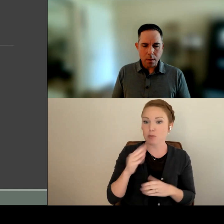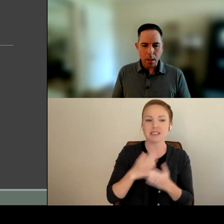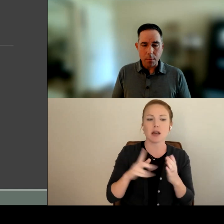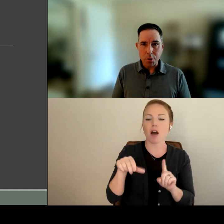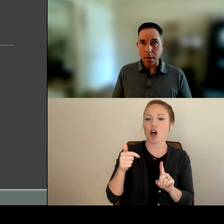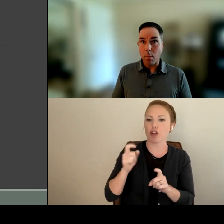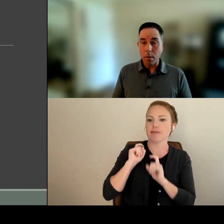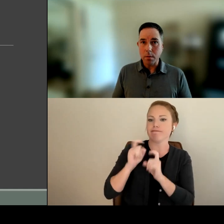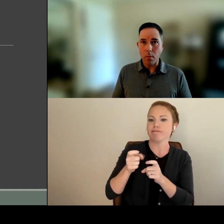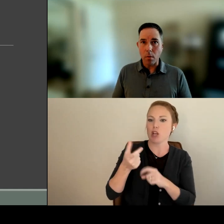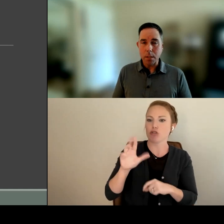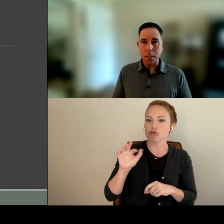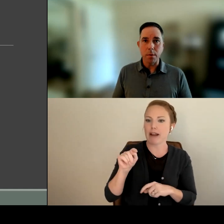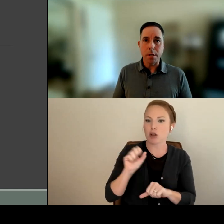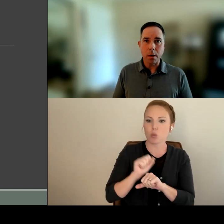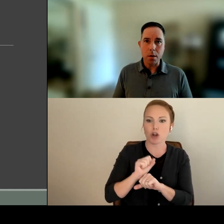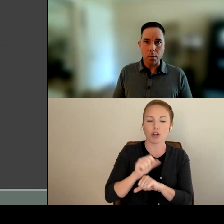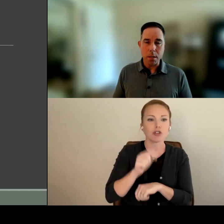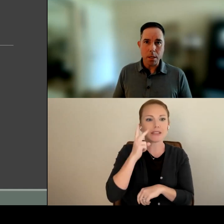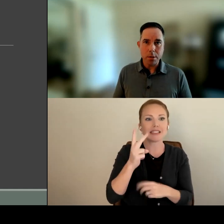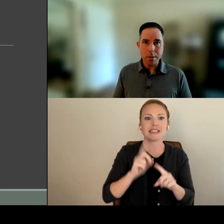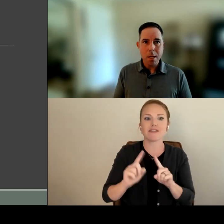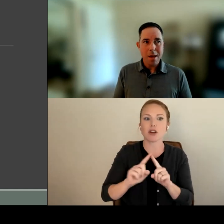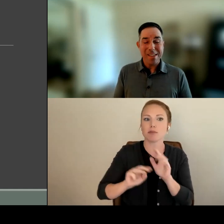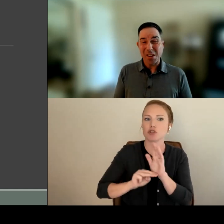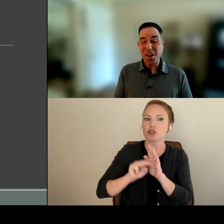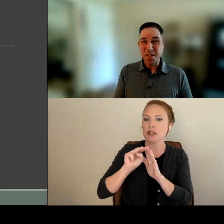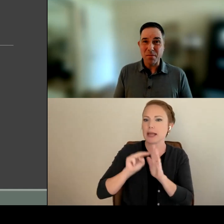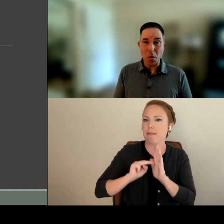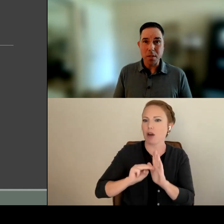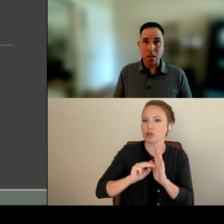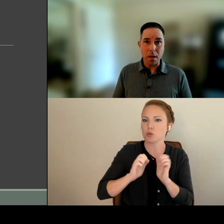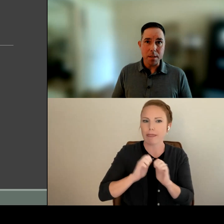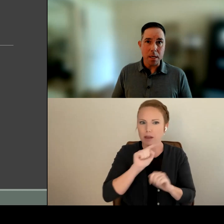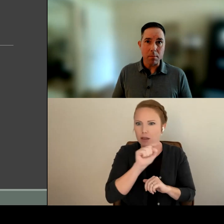to look at maturity models for accessibility across organizations, I think a lot of us have noticed a lot of the same